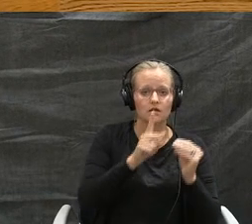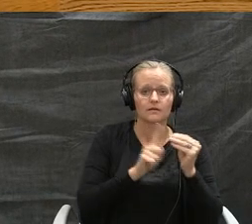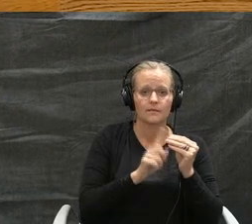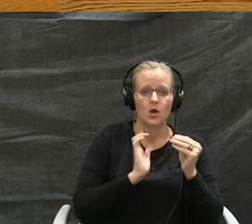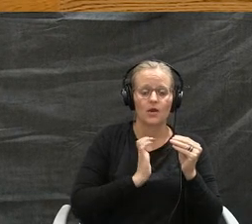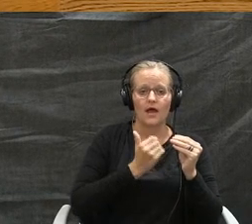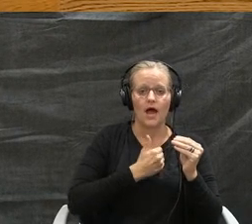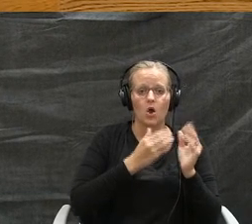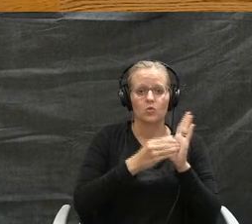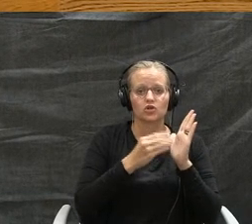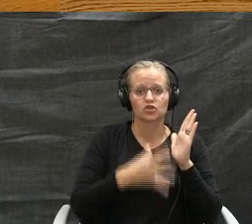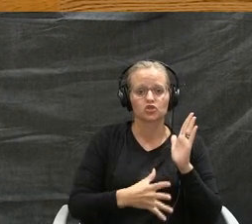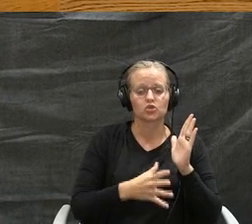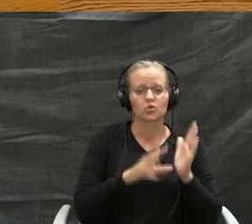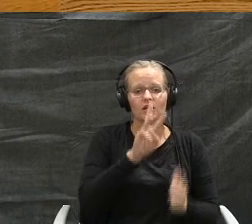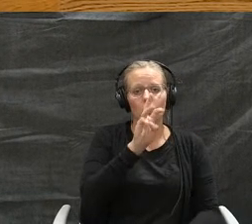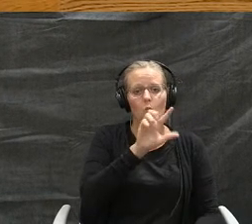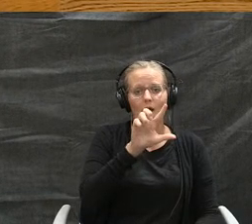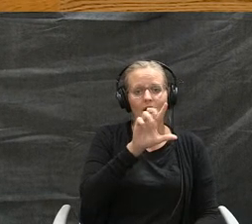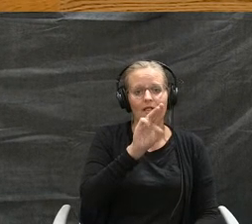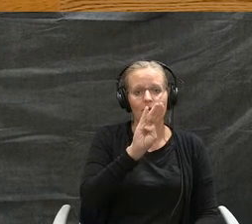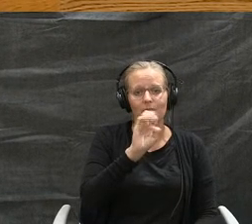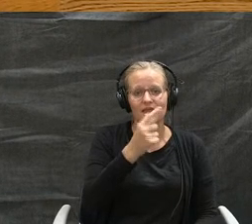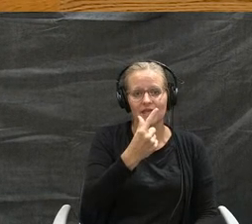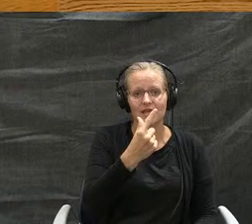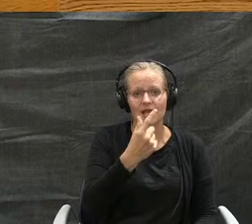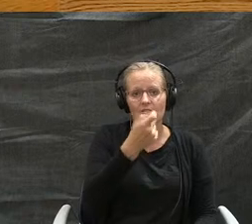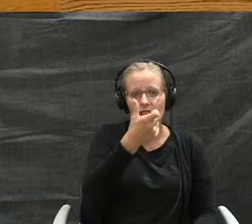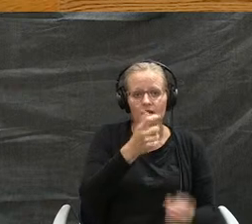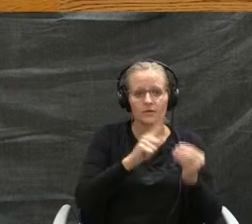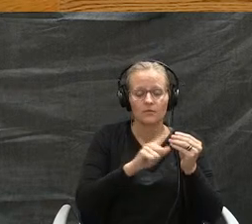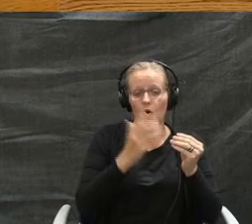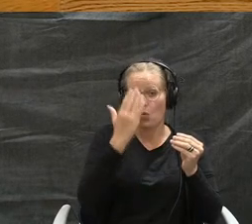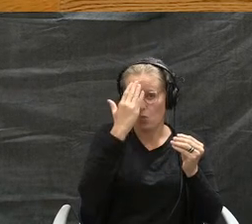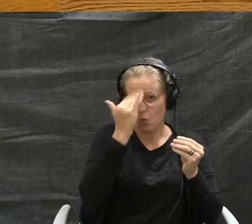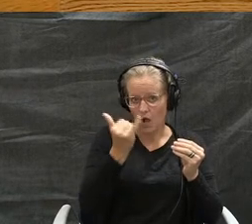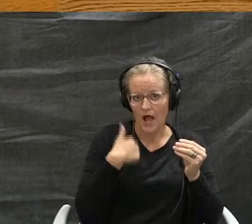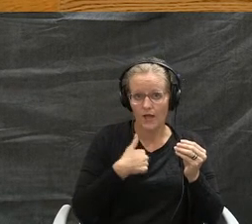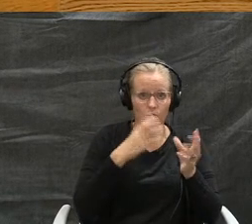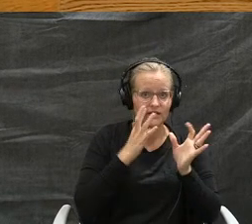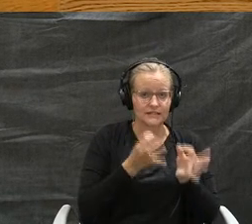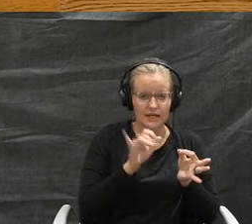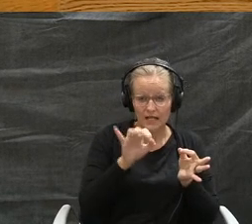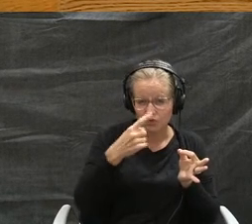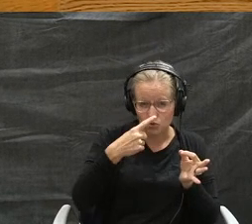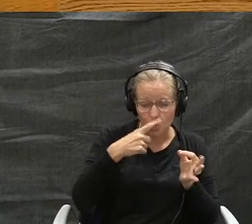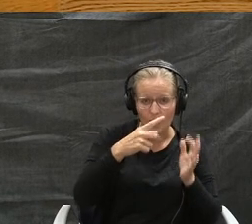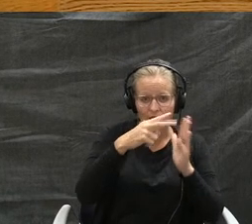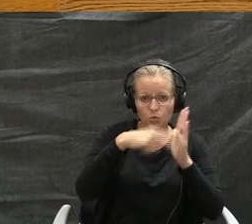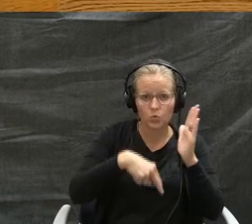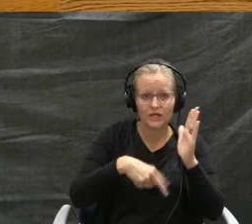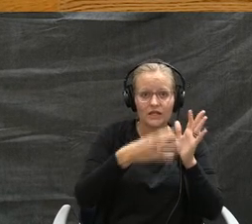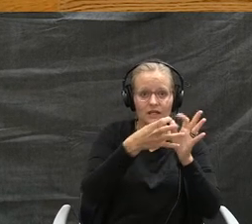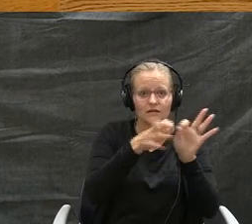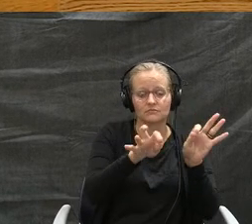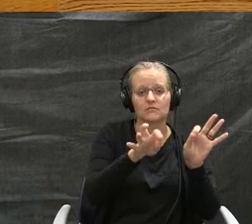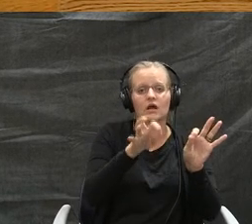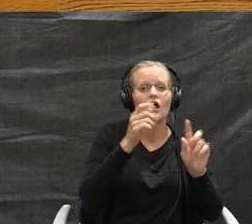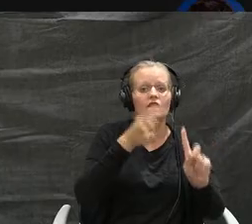came where we are and if you wanted to read the goal as well. Sure, I'd be happy to.